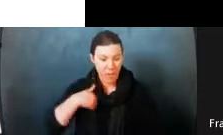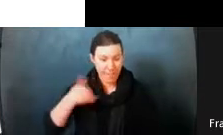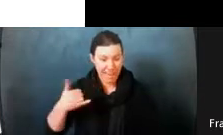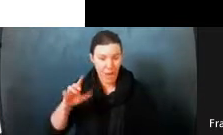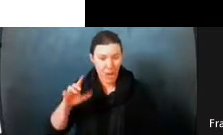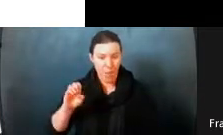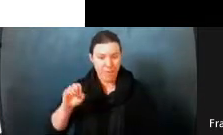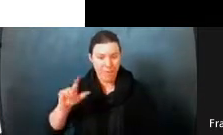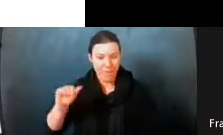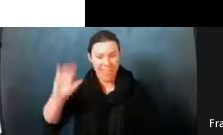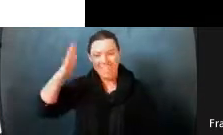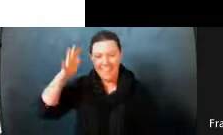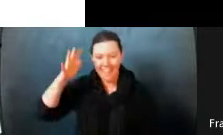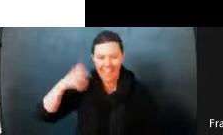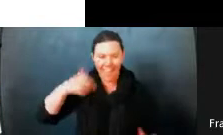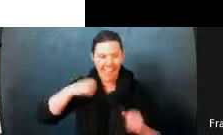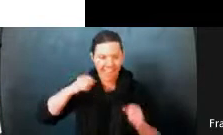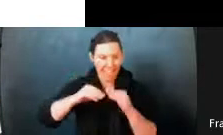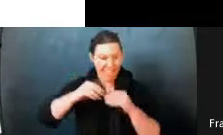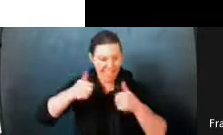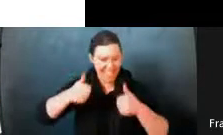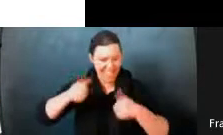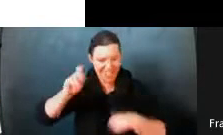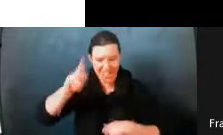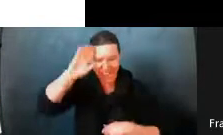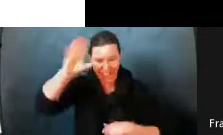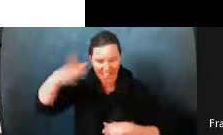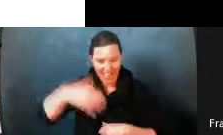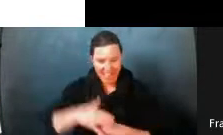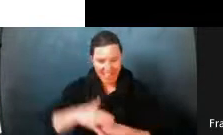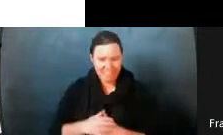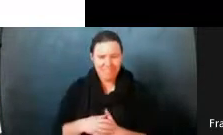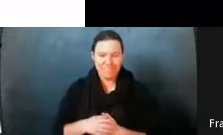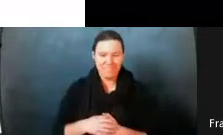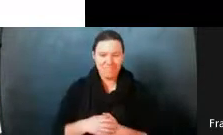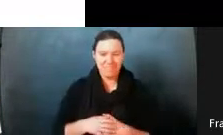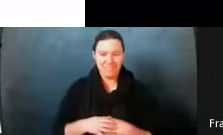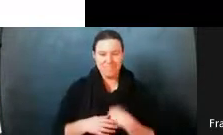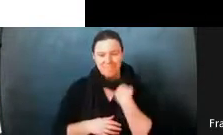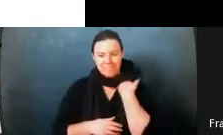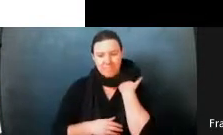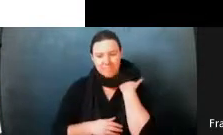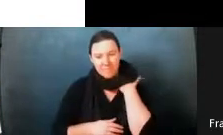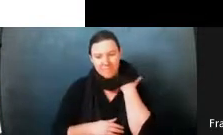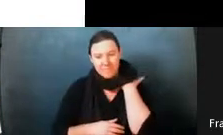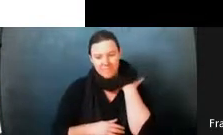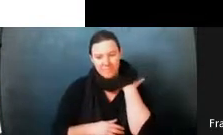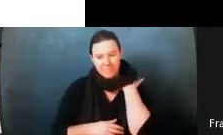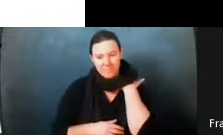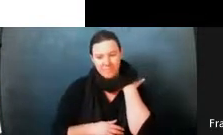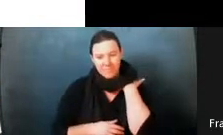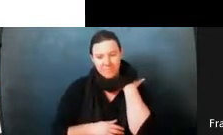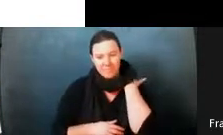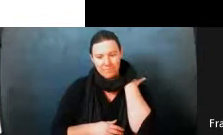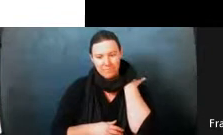[Della] Yay, I fixed it. Hi everyone. I wanna thank you for having this open session